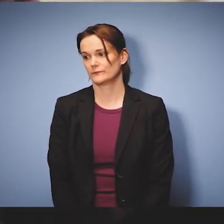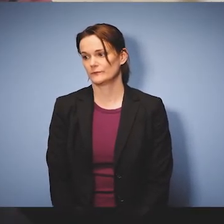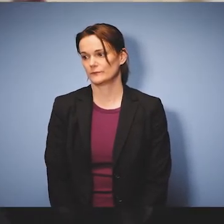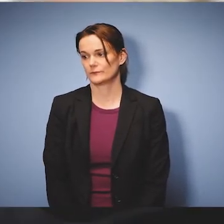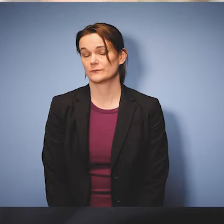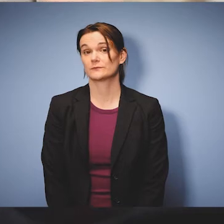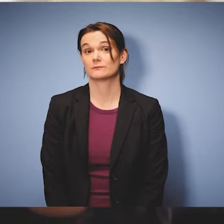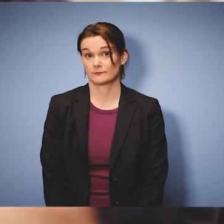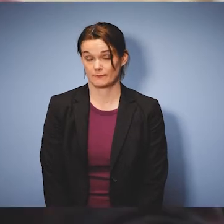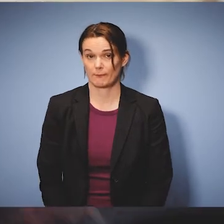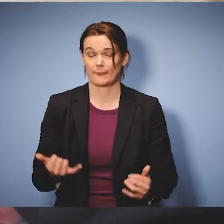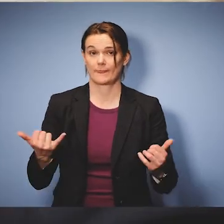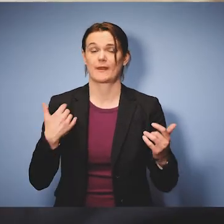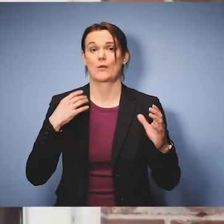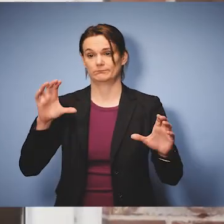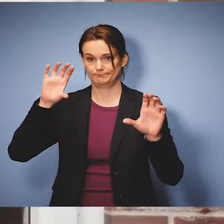And now we'll take these inside and we'll add them to the wall.